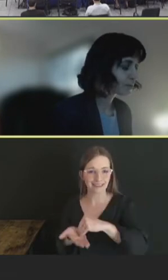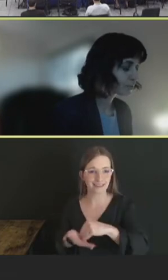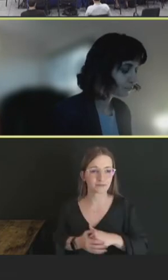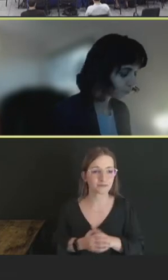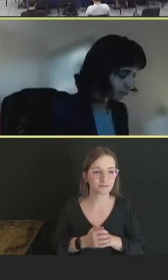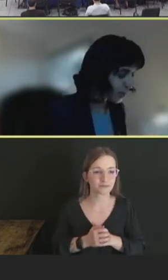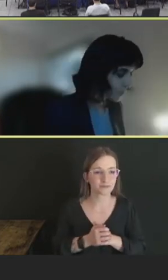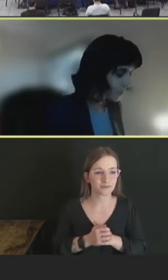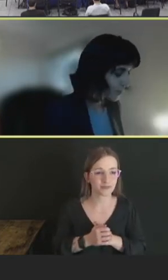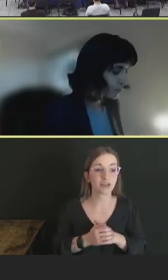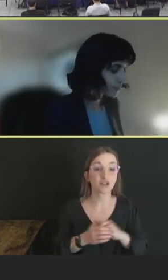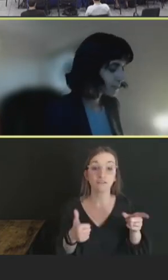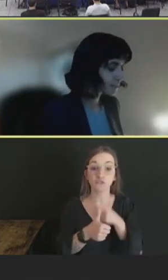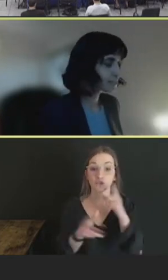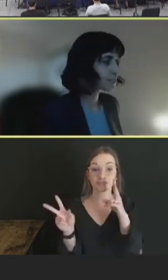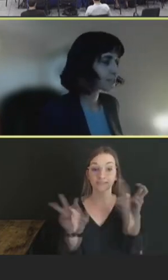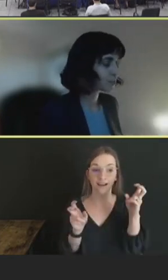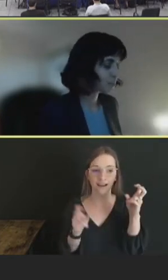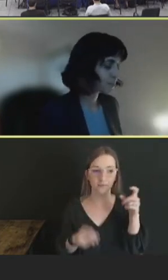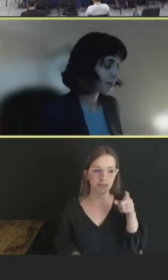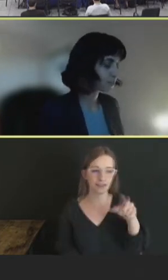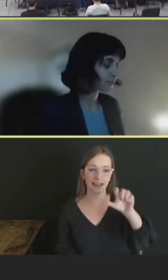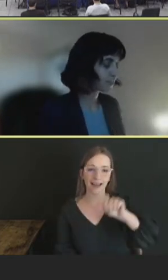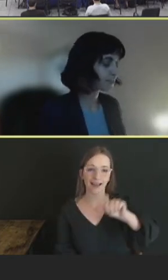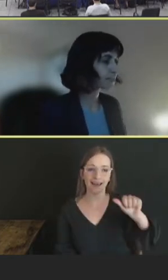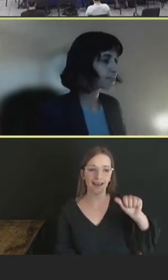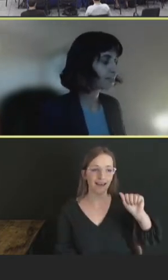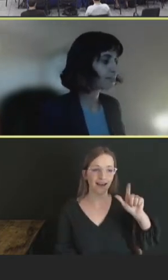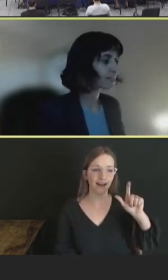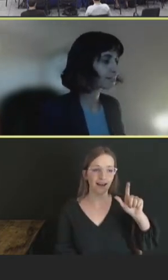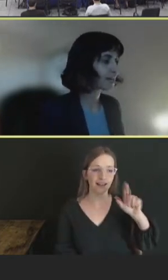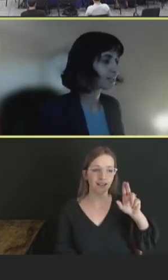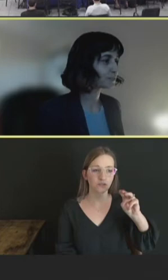So the first topic that we will discuss is aluminum adjuvants. Next slide.